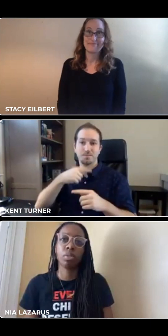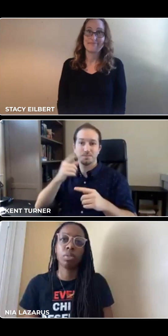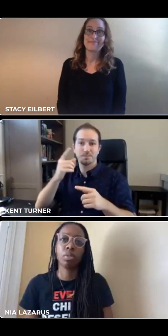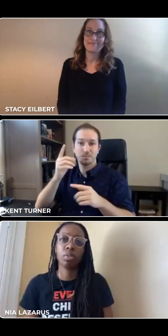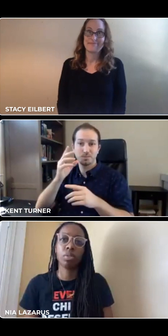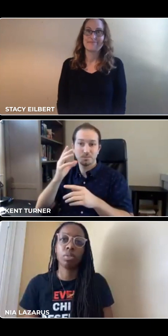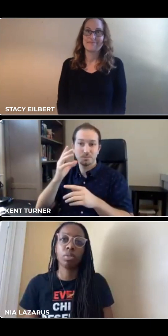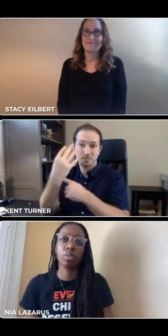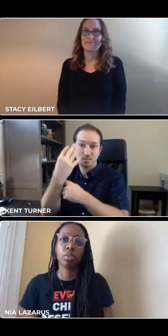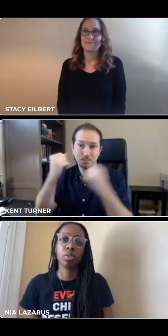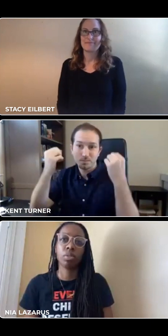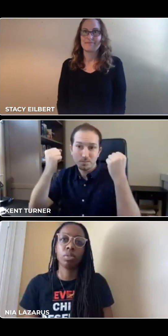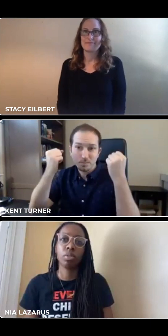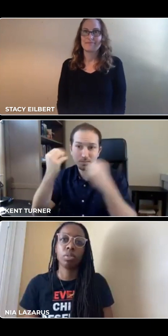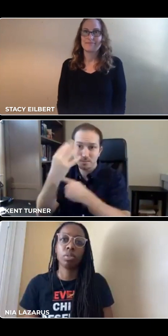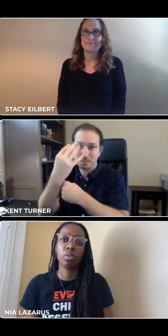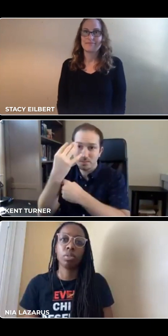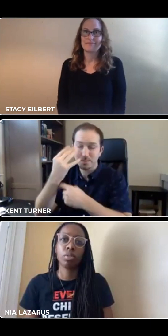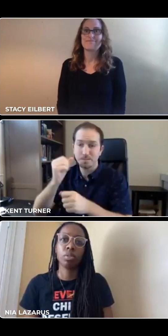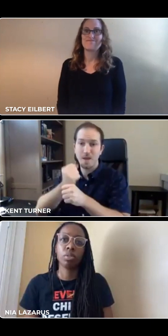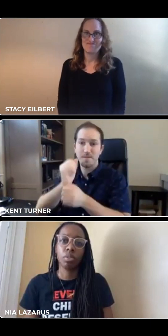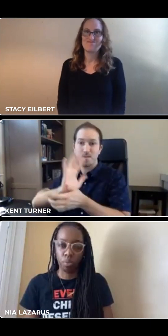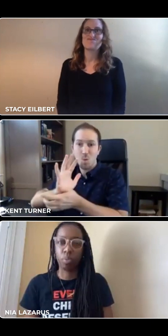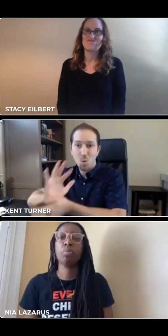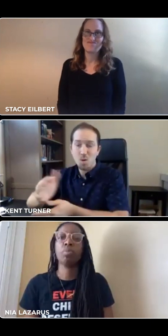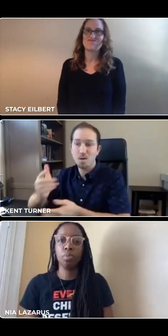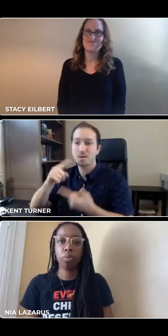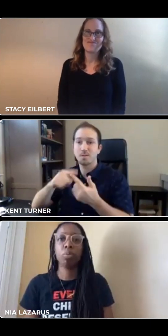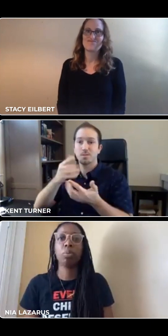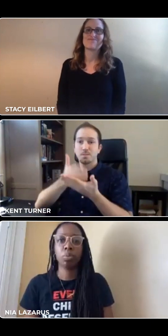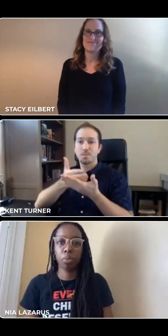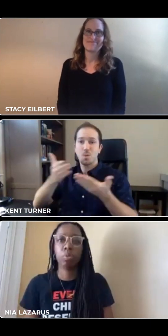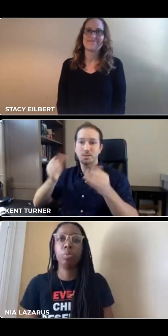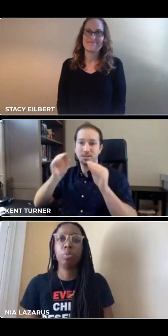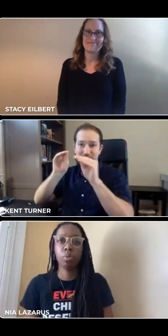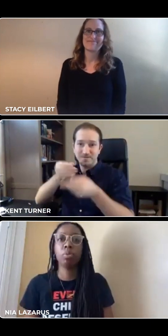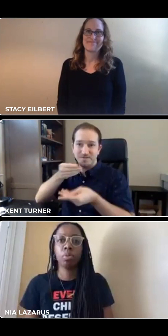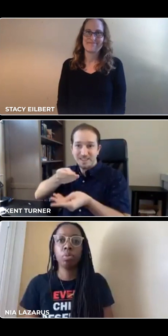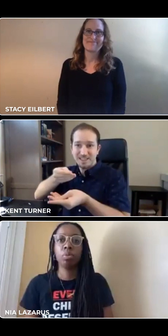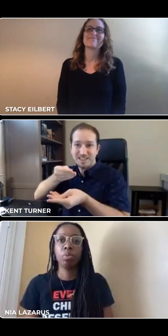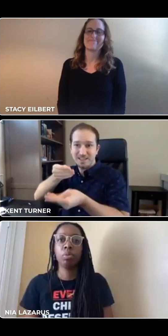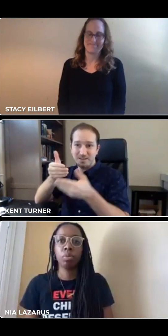are doing more work on their own, which also means that, as a teacher, we have more work,